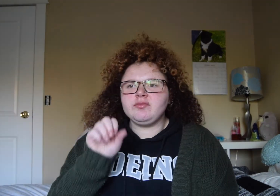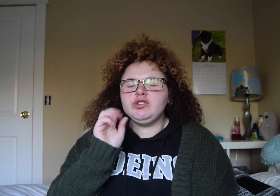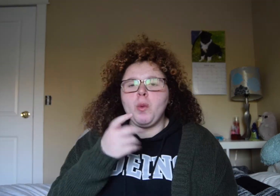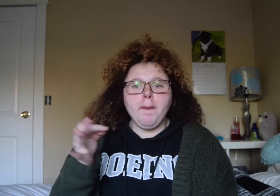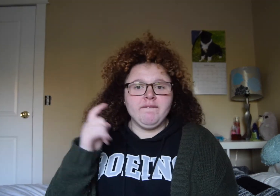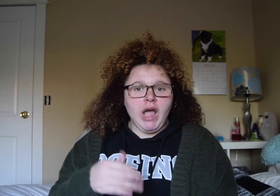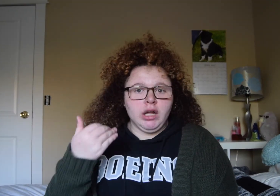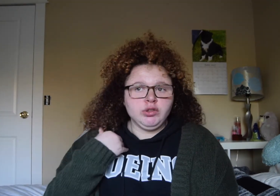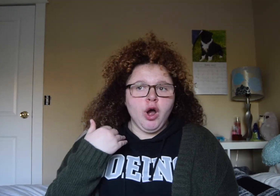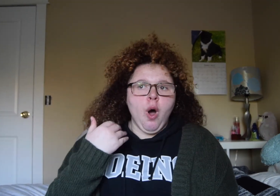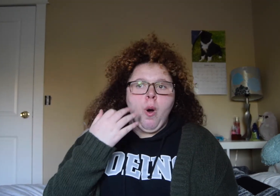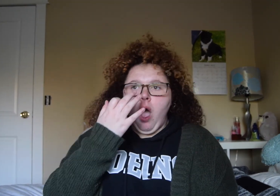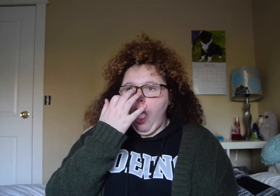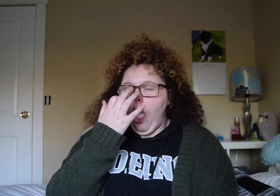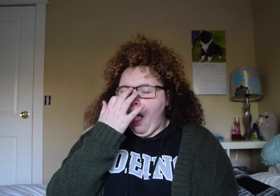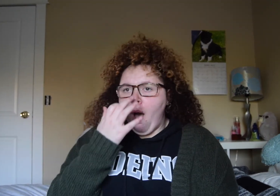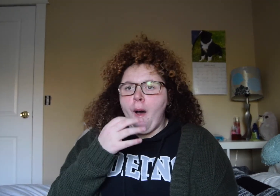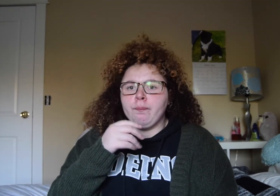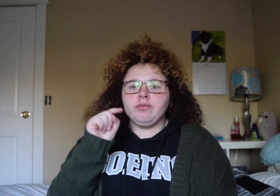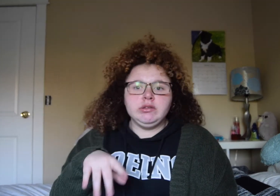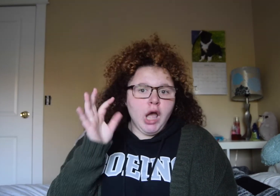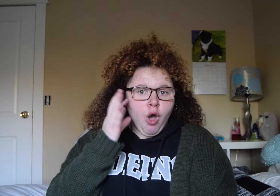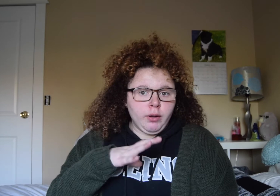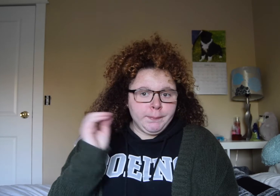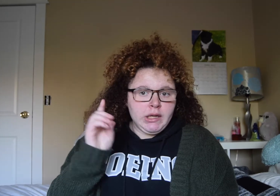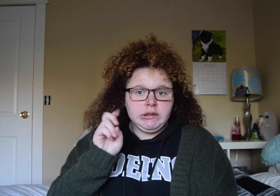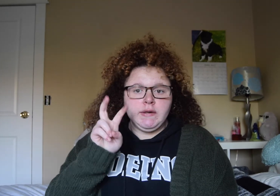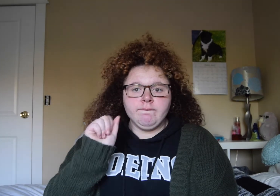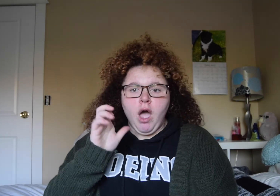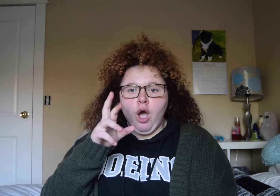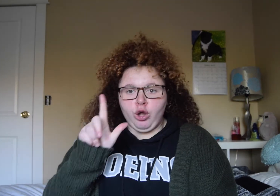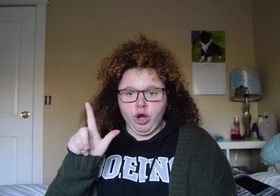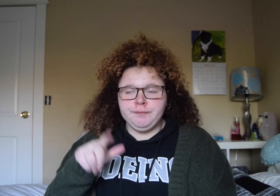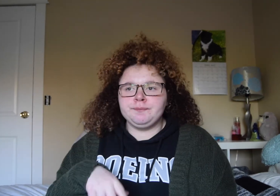So, a couple of days ago, this hair company Devacurl